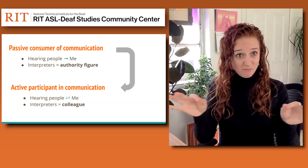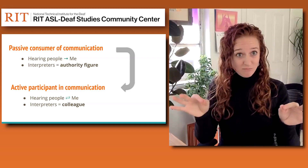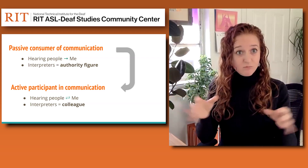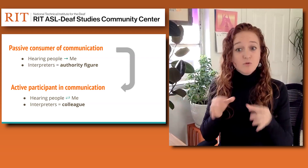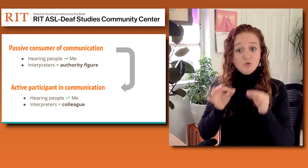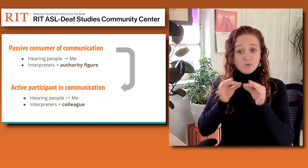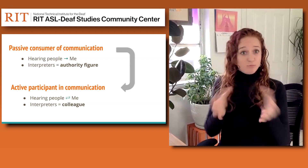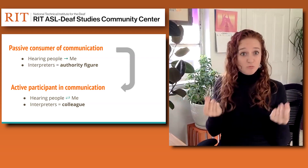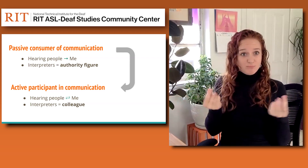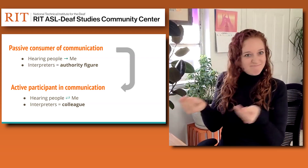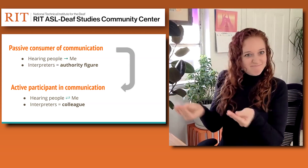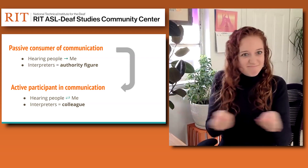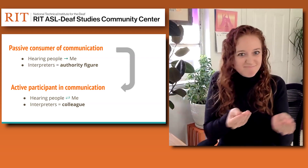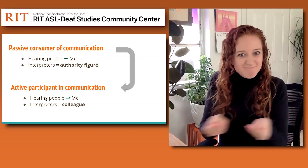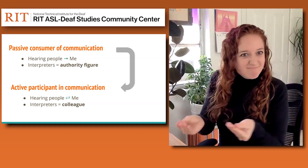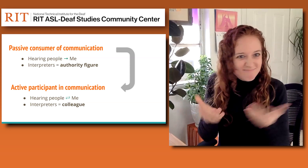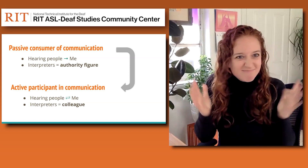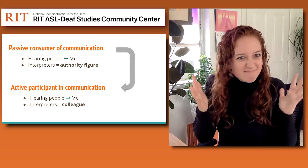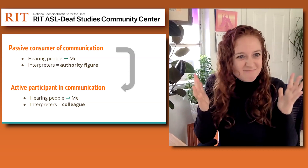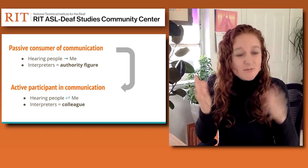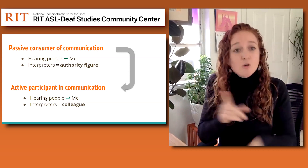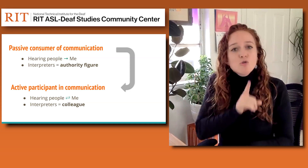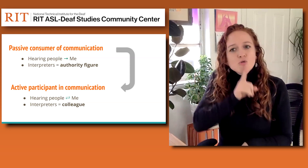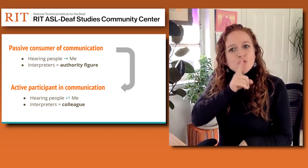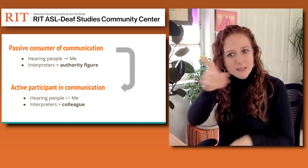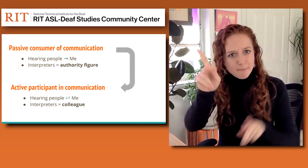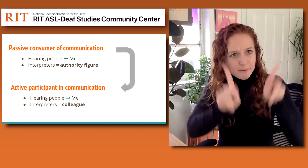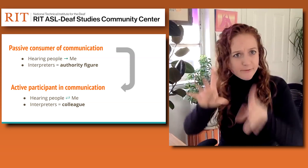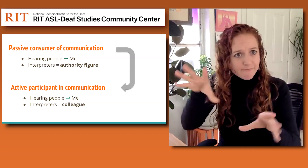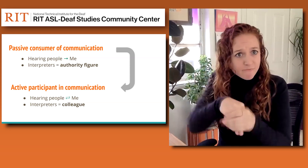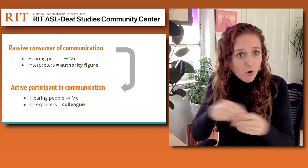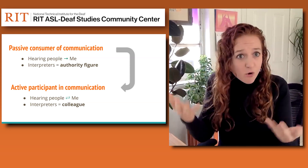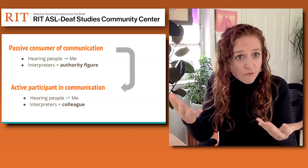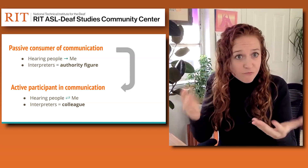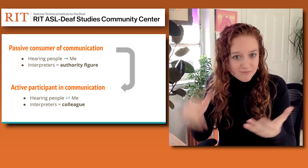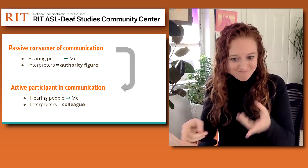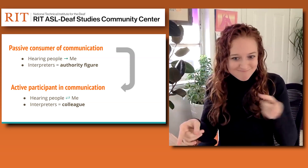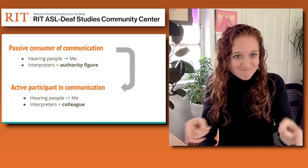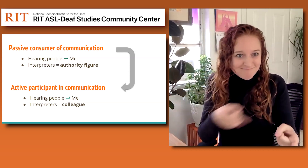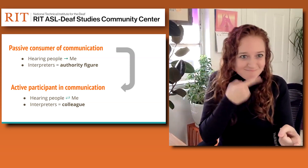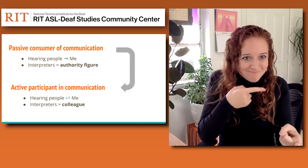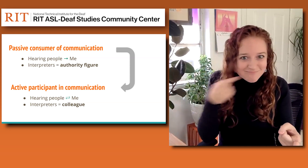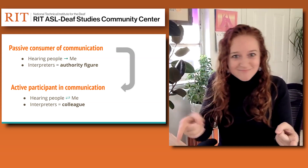There are two different languages, and the interpreter is the mediator between those groups.